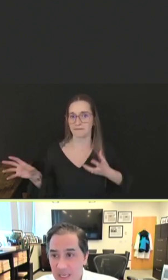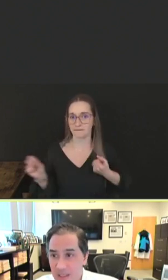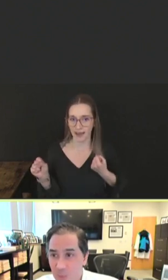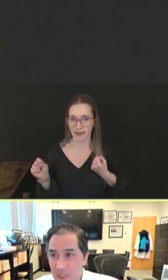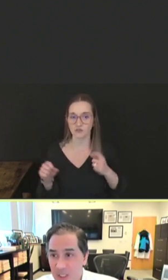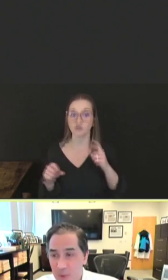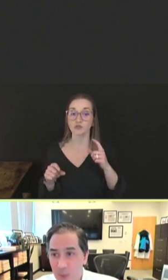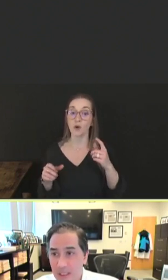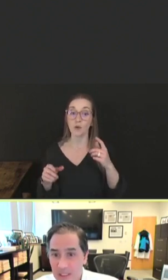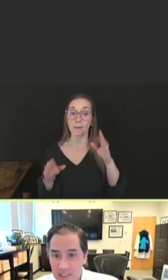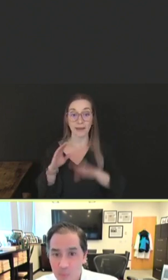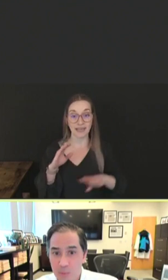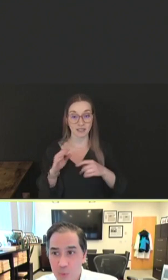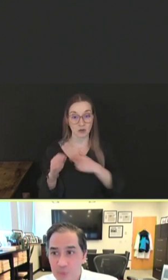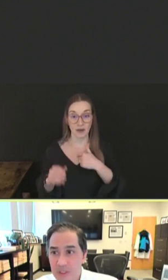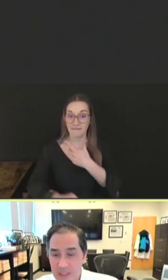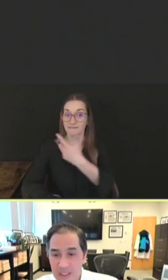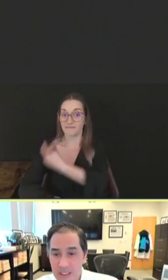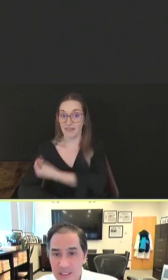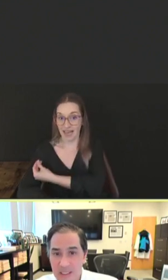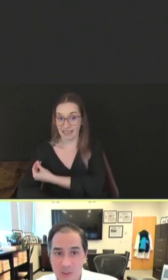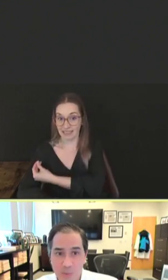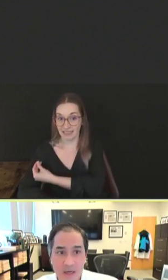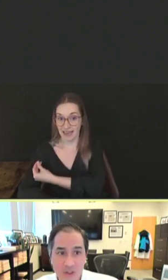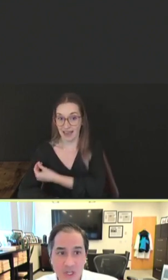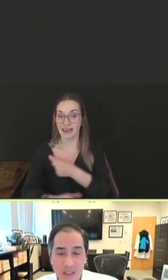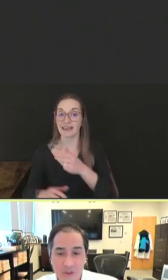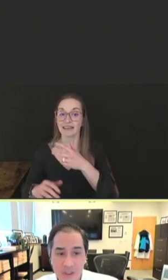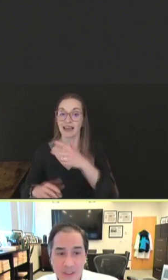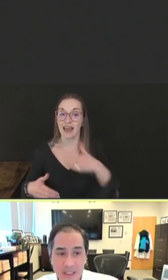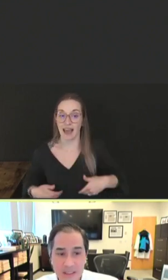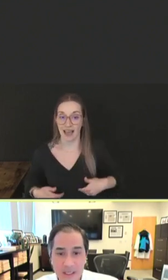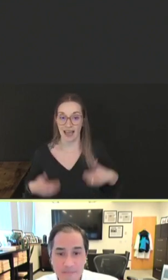and then we experimentally removed the CD8 T cells prior to challenge. Next slide.